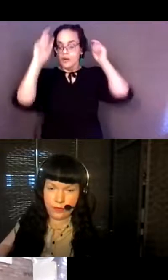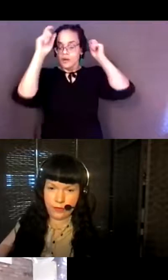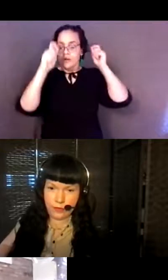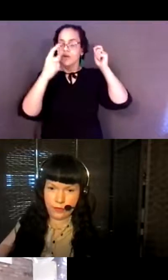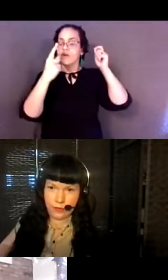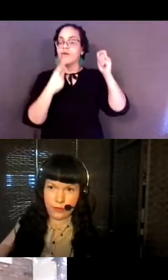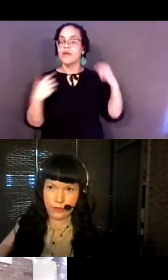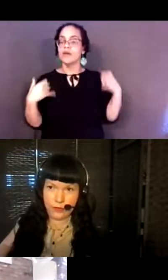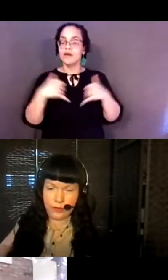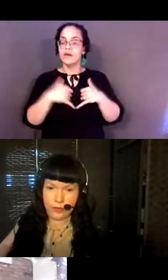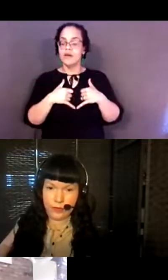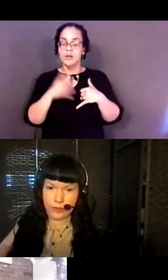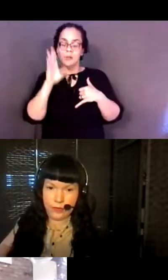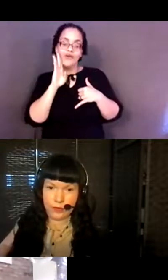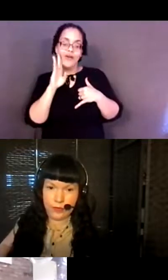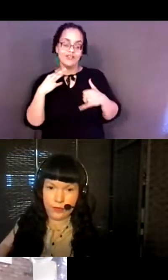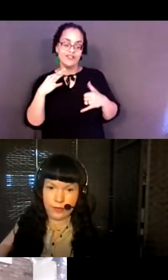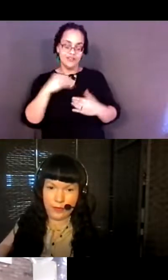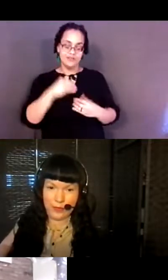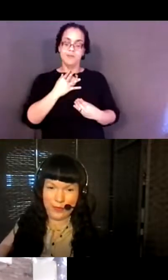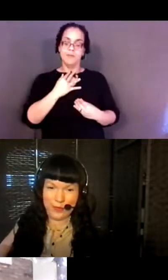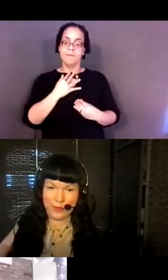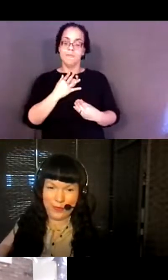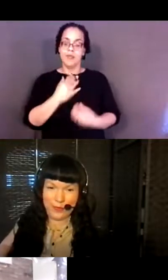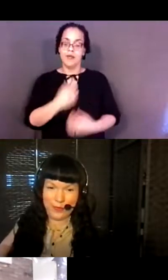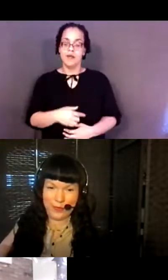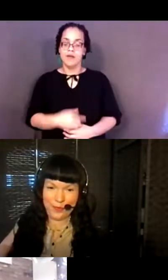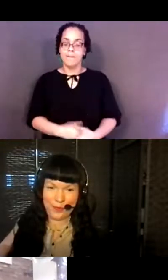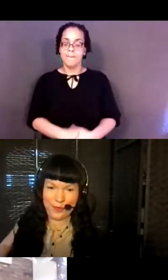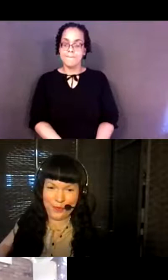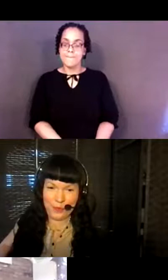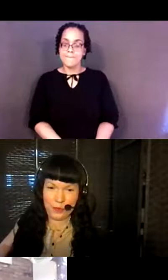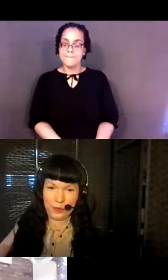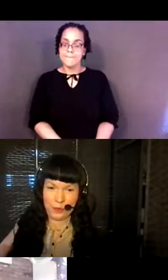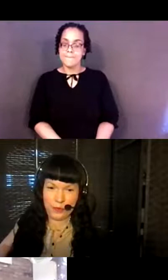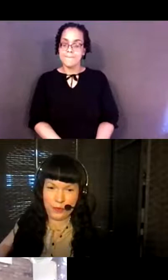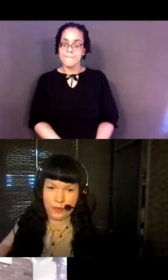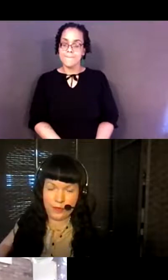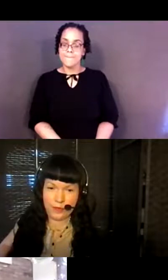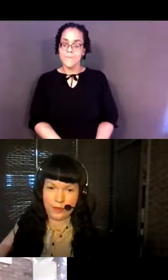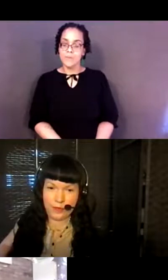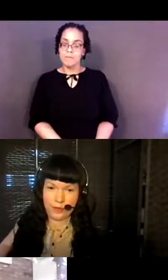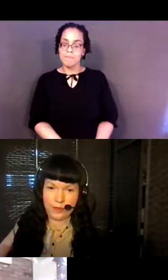and I am one of the A-Team Accessibility Coordinators for the CRRU.